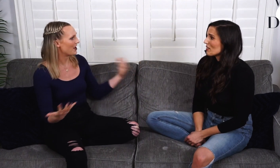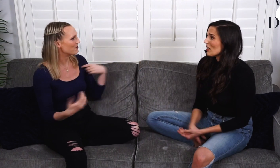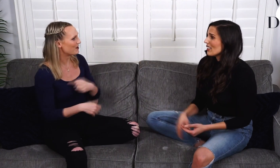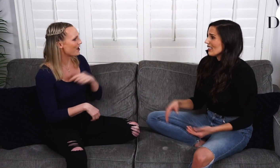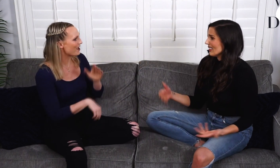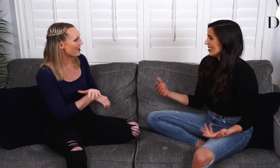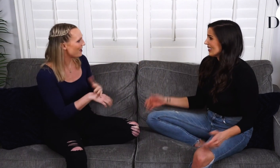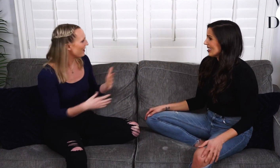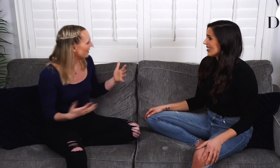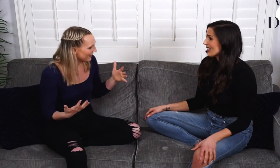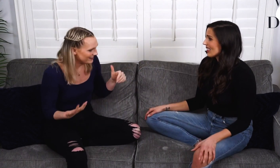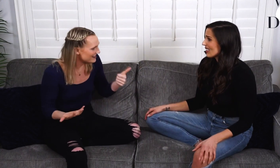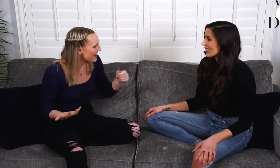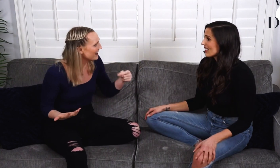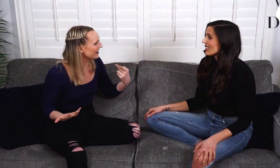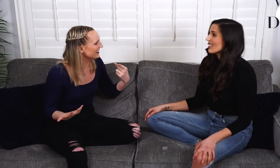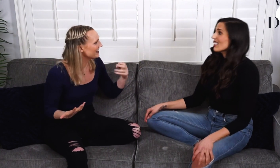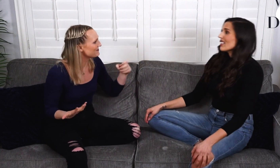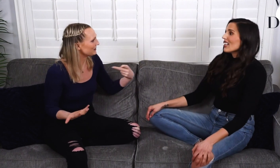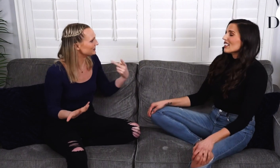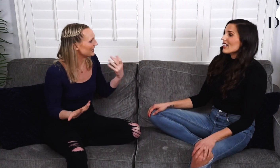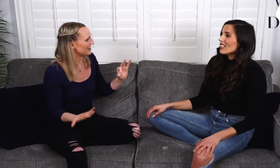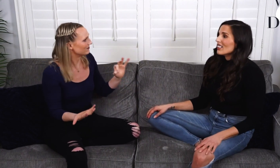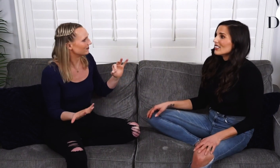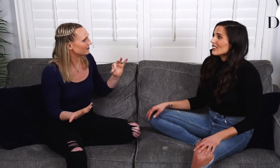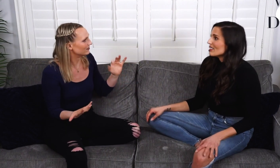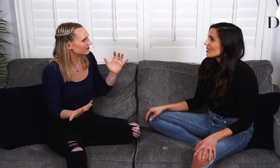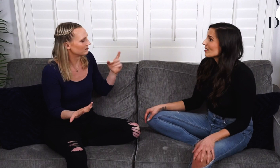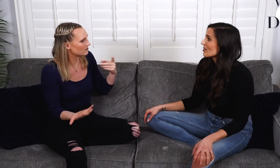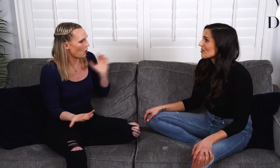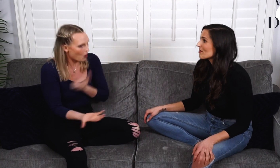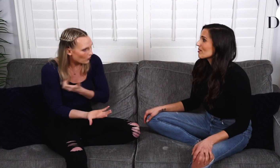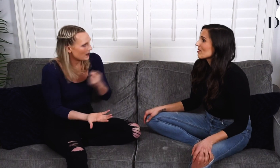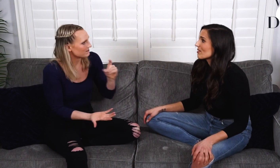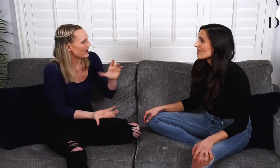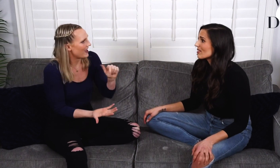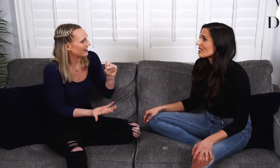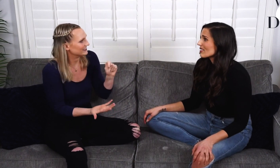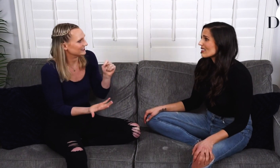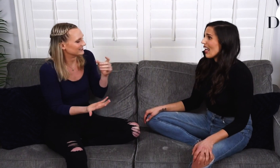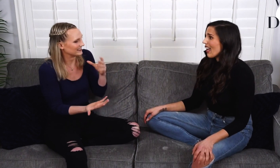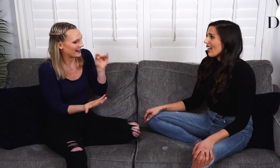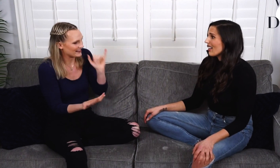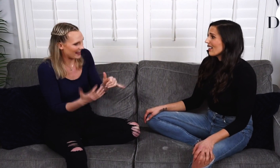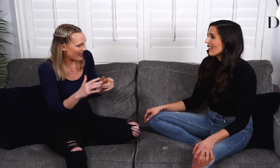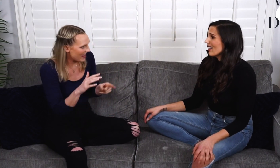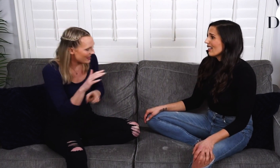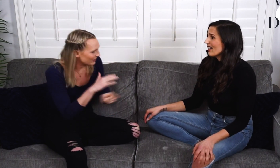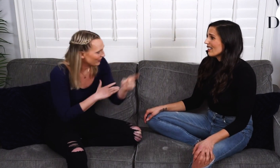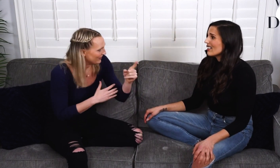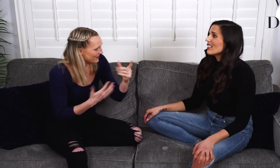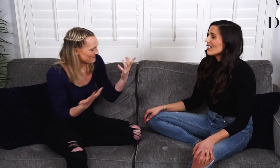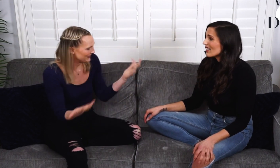look, we're on our what? 10th? 11th episode of our own podcast and just that whole journey